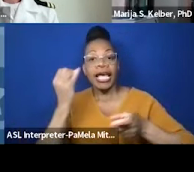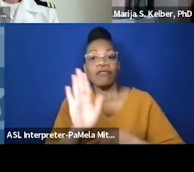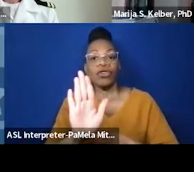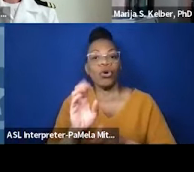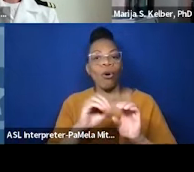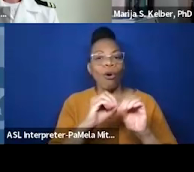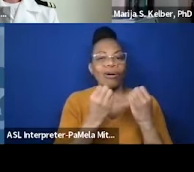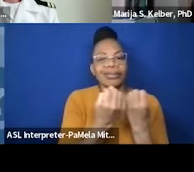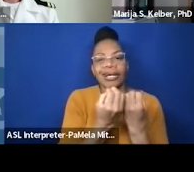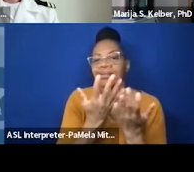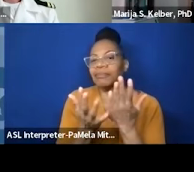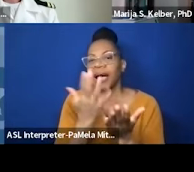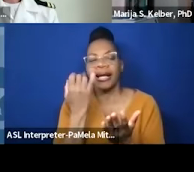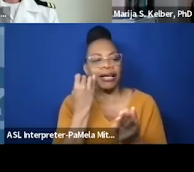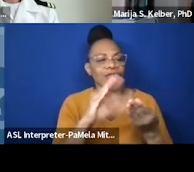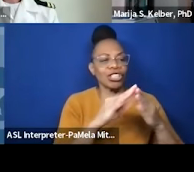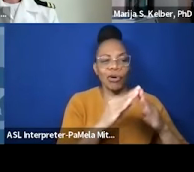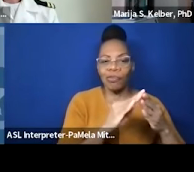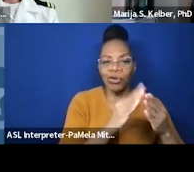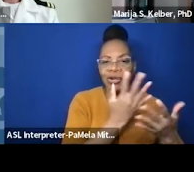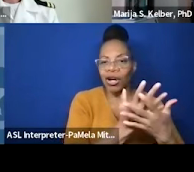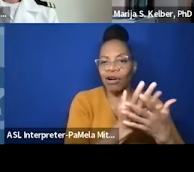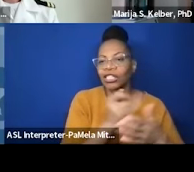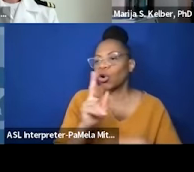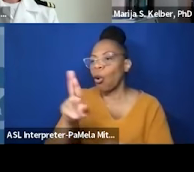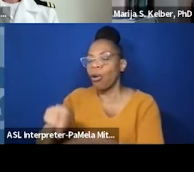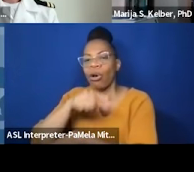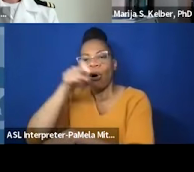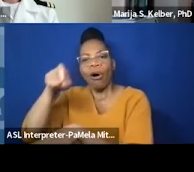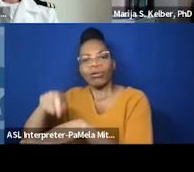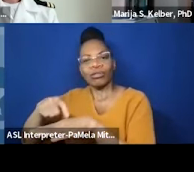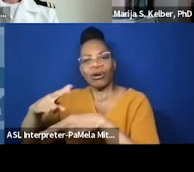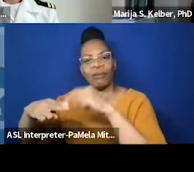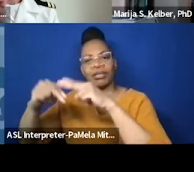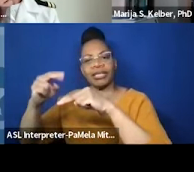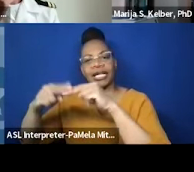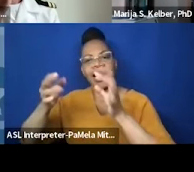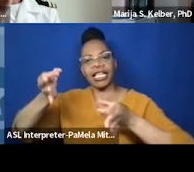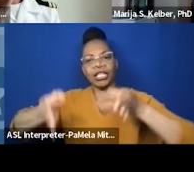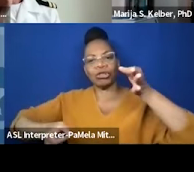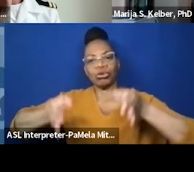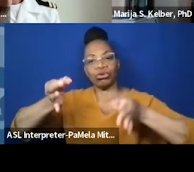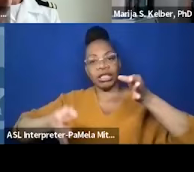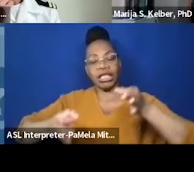whether in a community corrections or long-term facility or in the judicial department